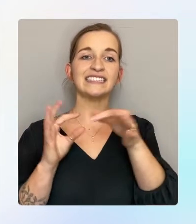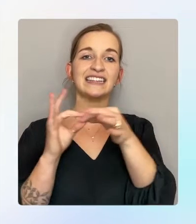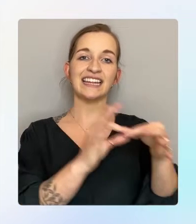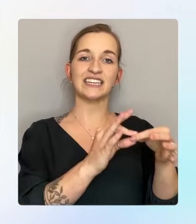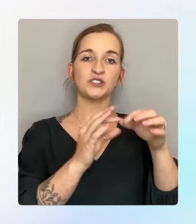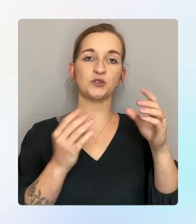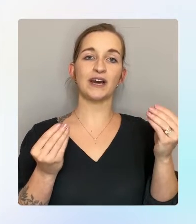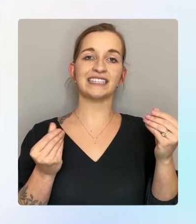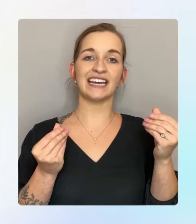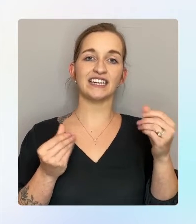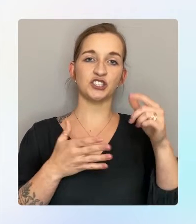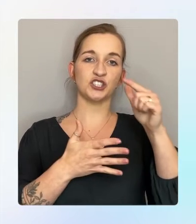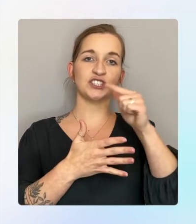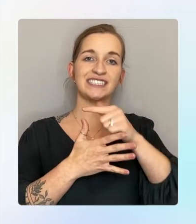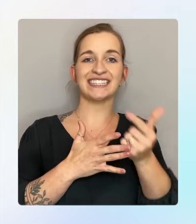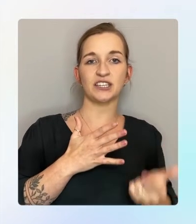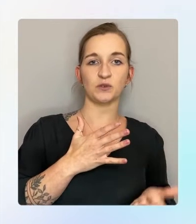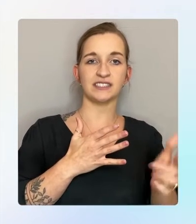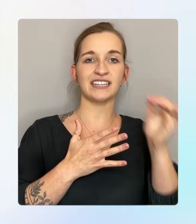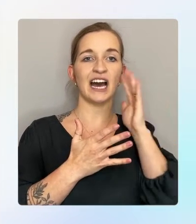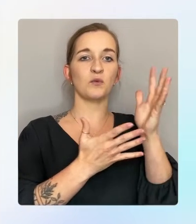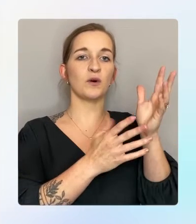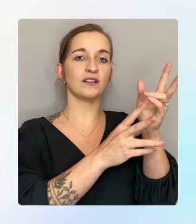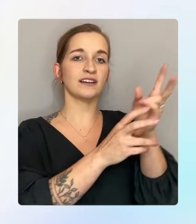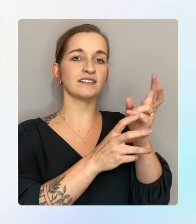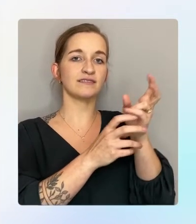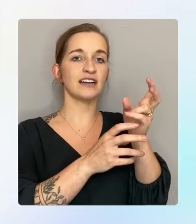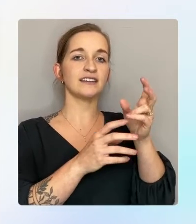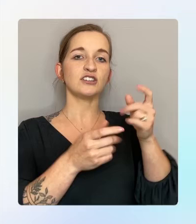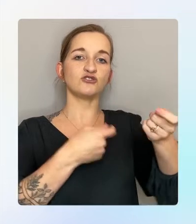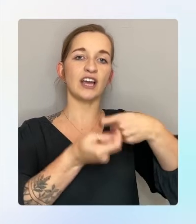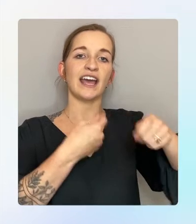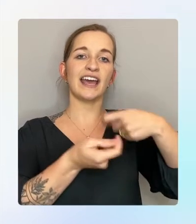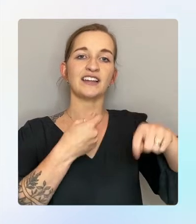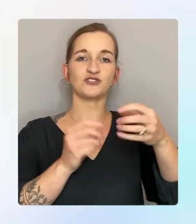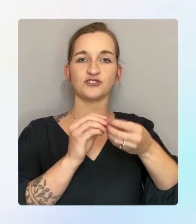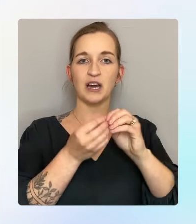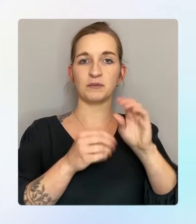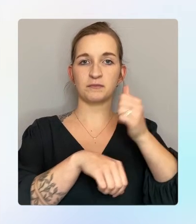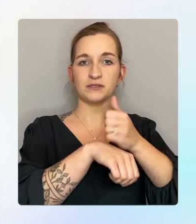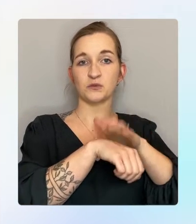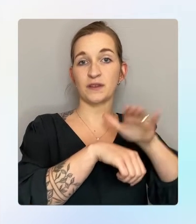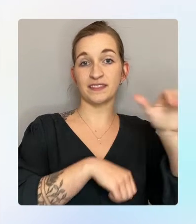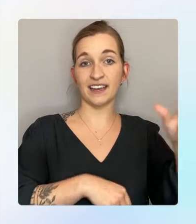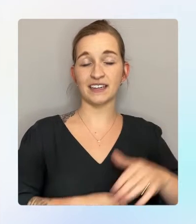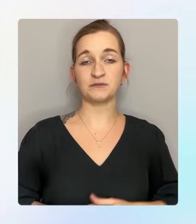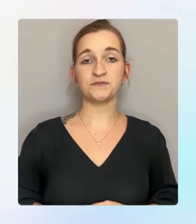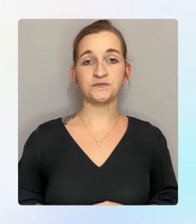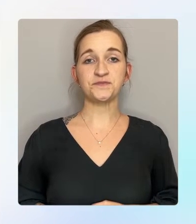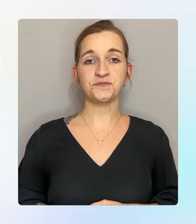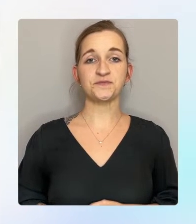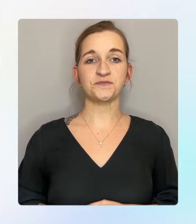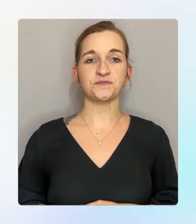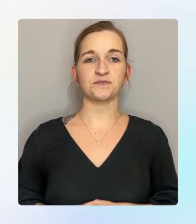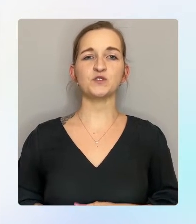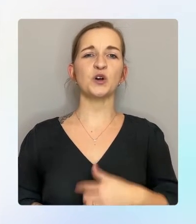So we can simply select on our animation sequences and go to the inspector and choose the "timer_digit" textures that we just imported.